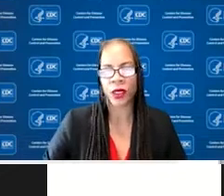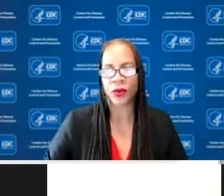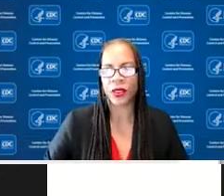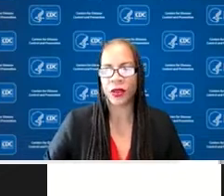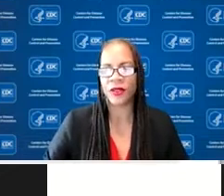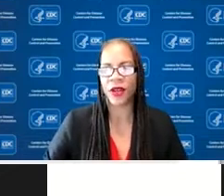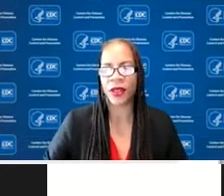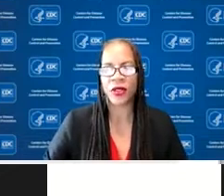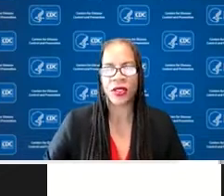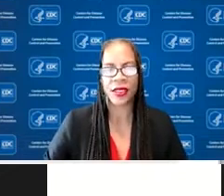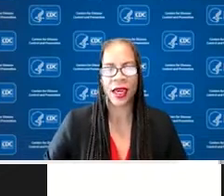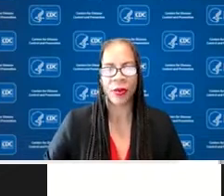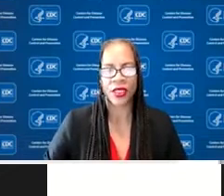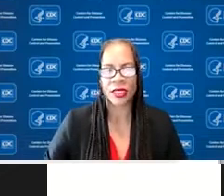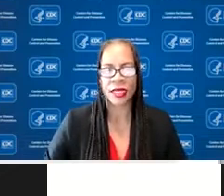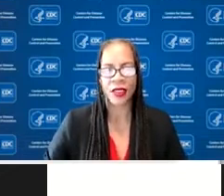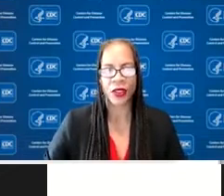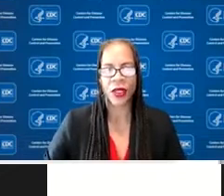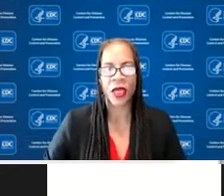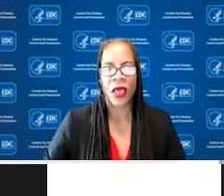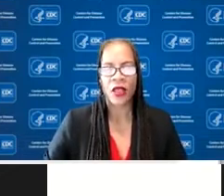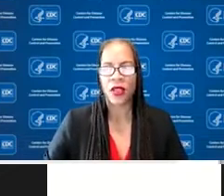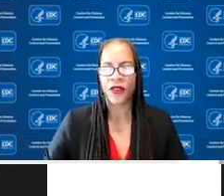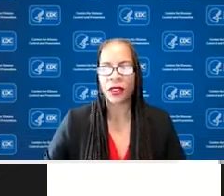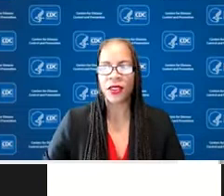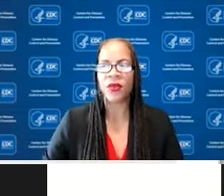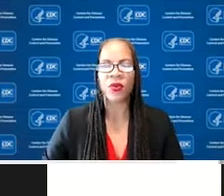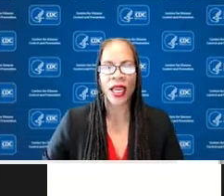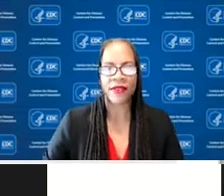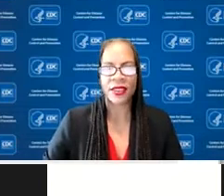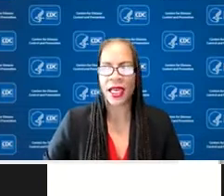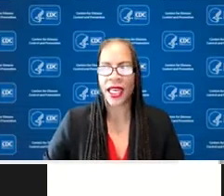works through the use of our Emergency Operations Center. So if you look to the right of the slide,